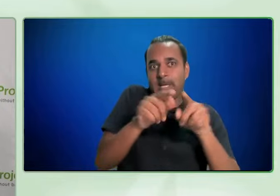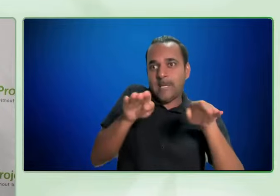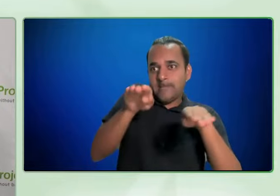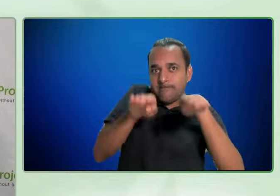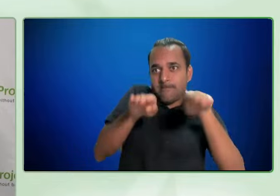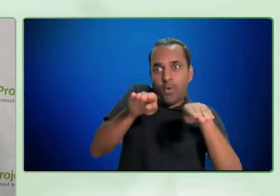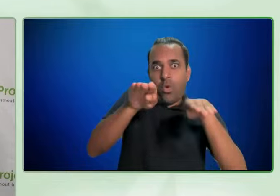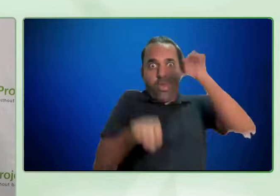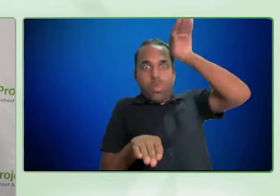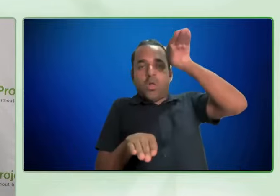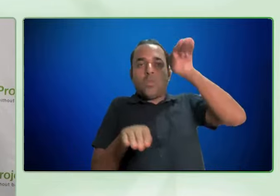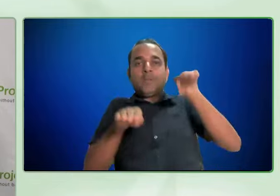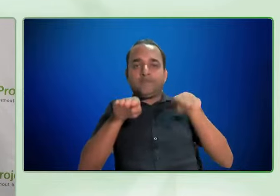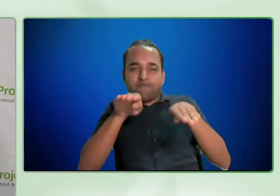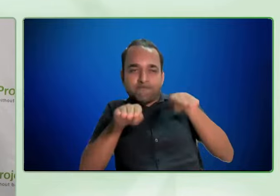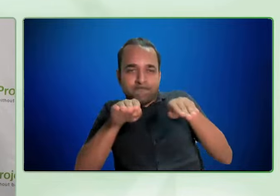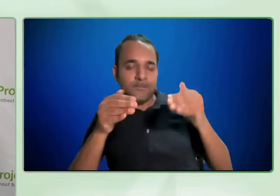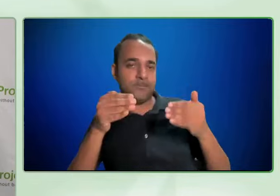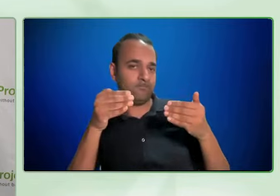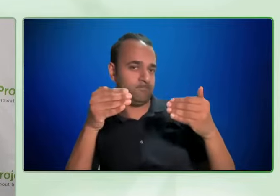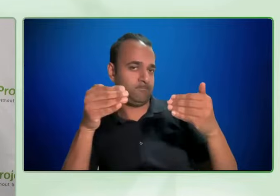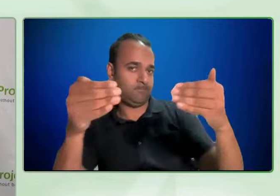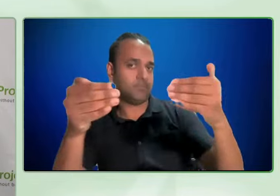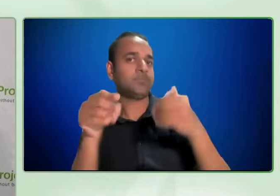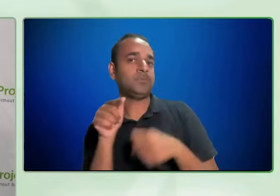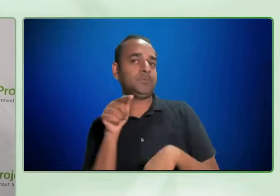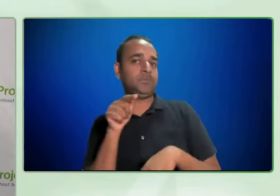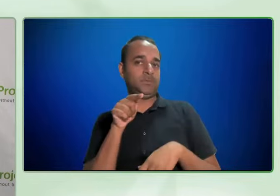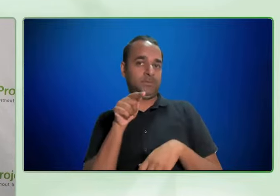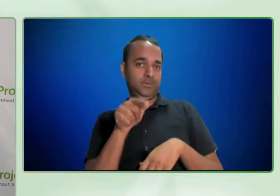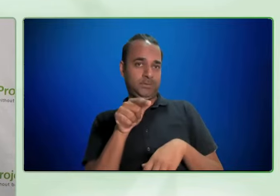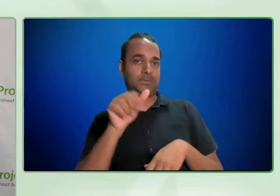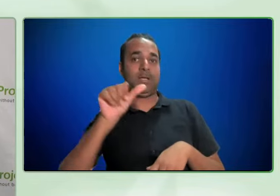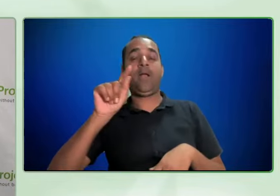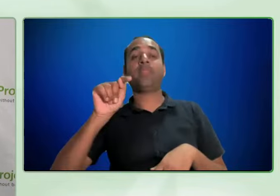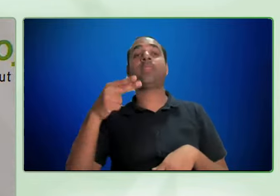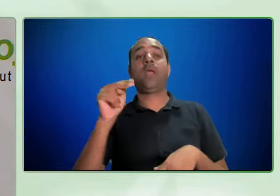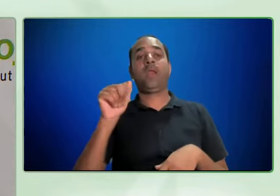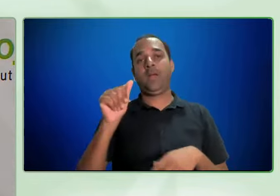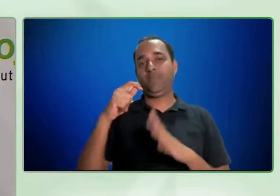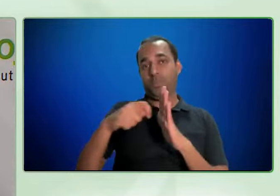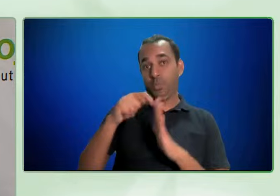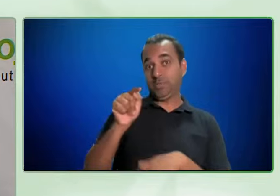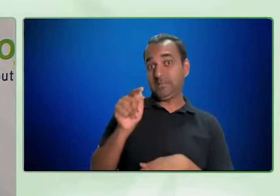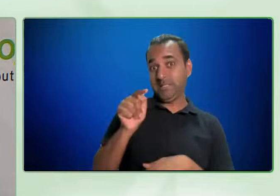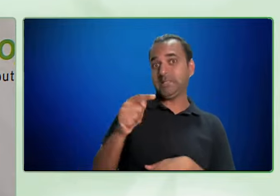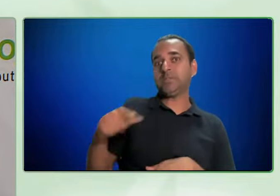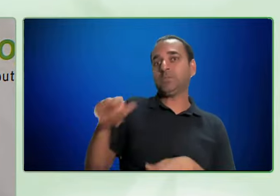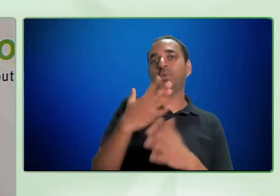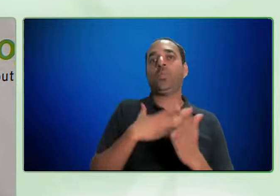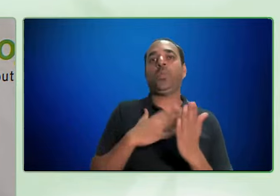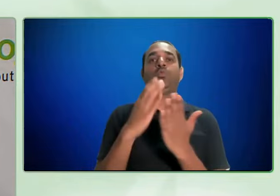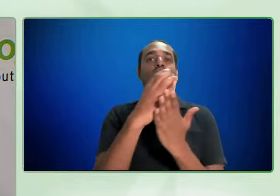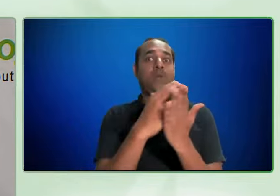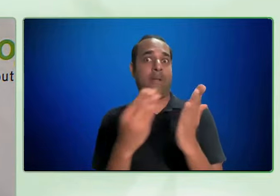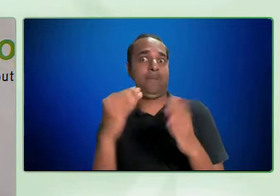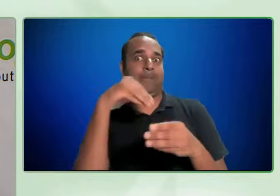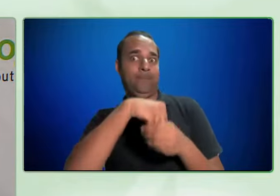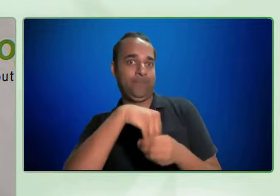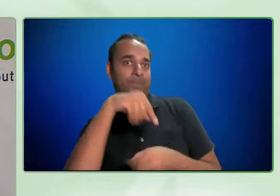We really appreciate the opportunity to have this fireside chat. And I'm looking forward to more conversations moving forward.